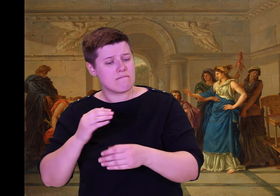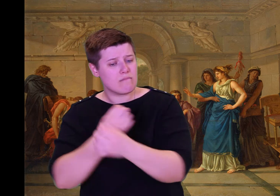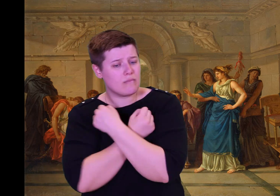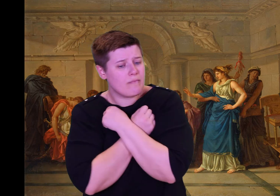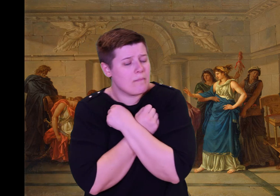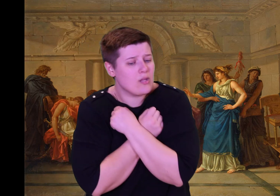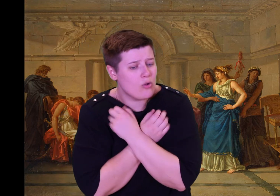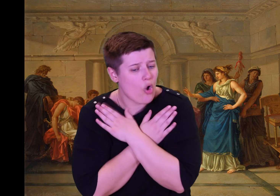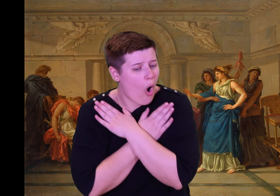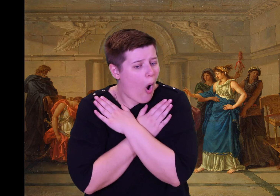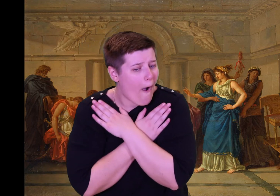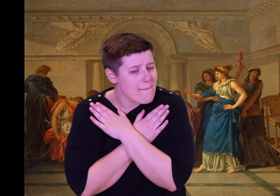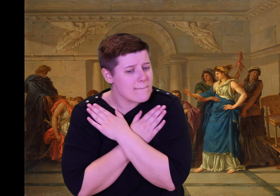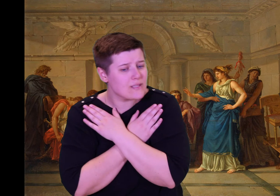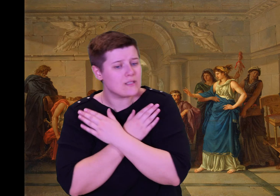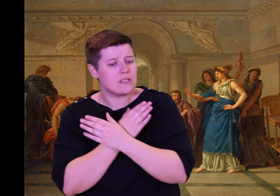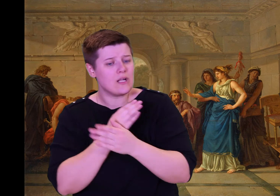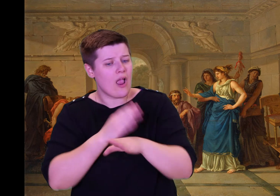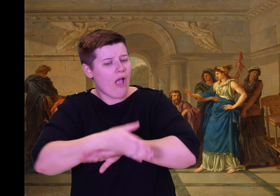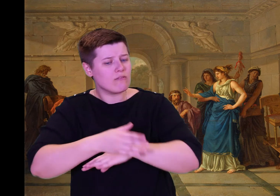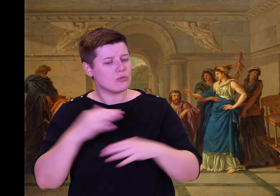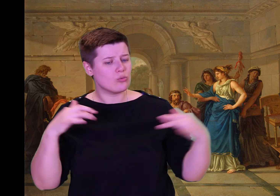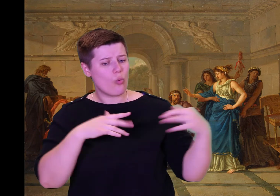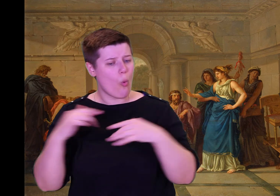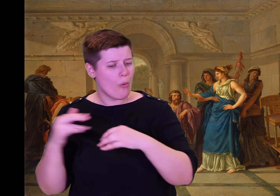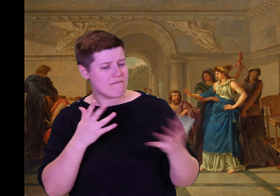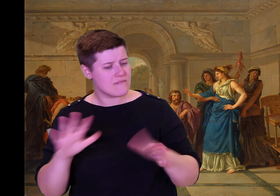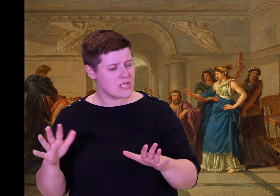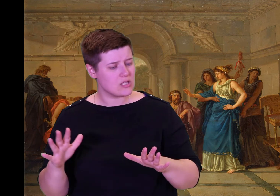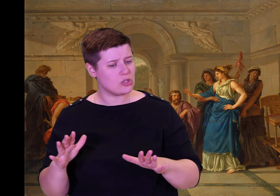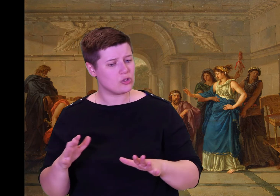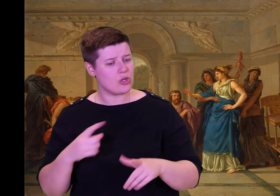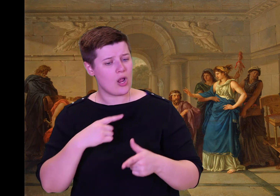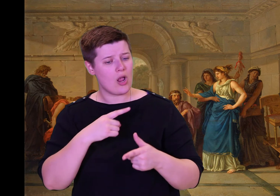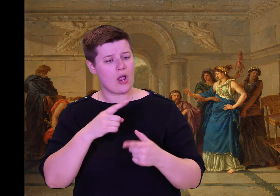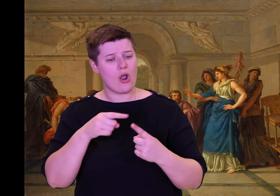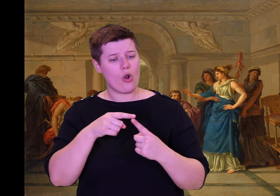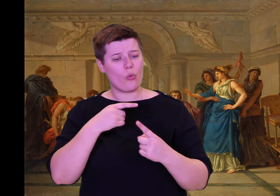or in familiar arms, after the war wound up?'